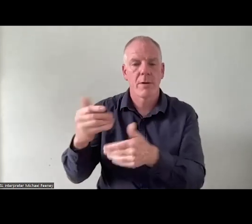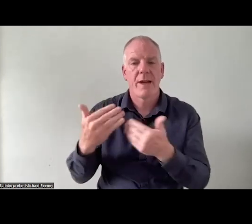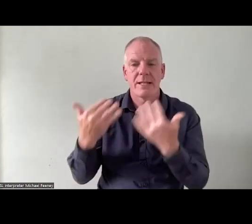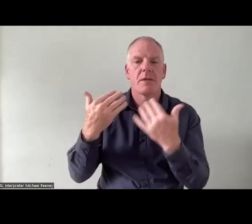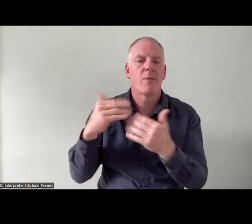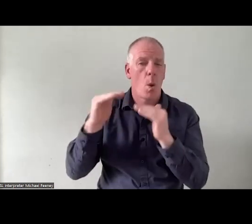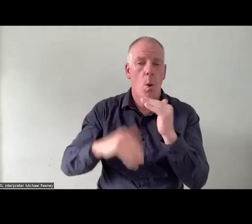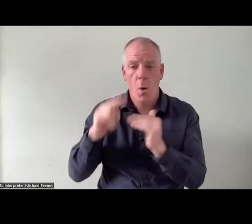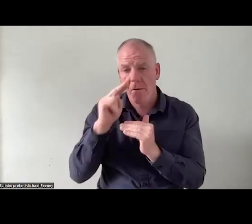so providing larger text,